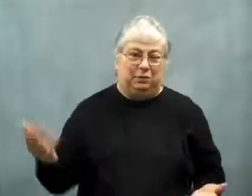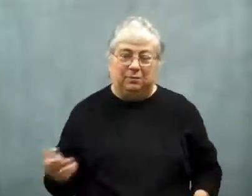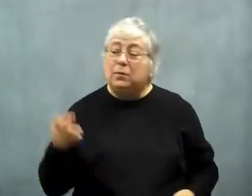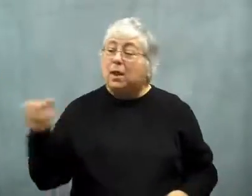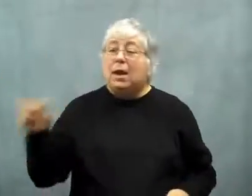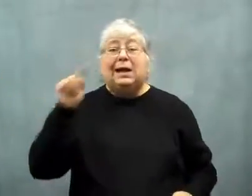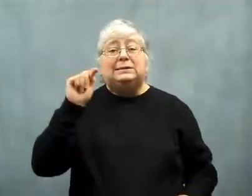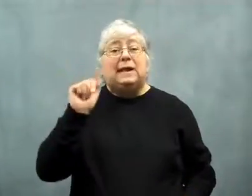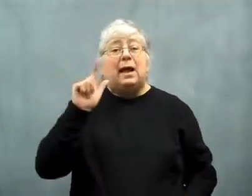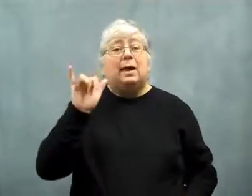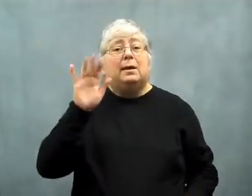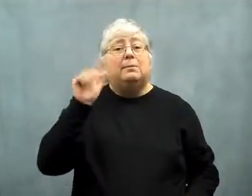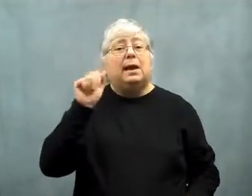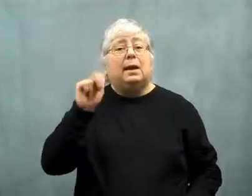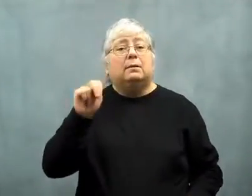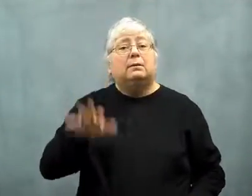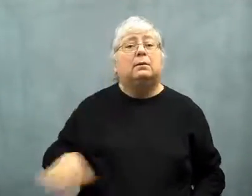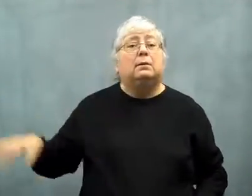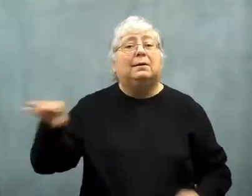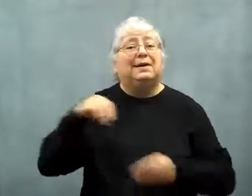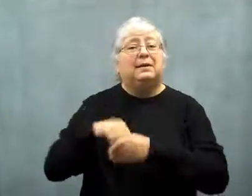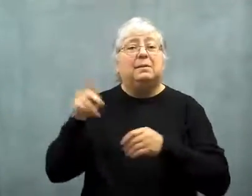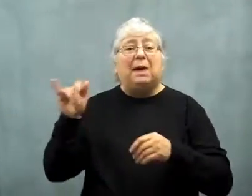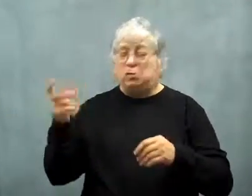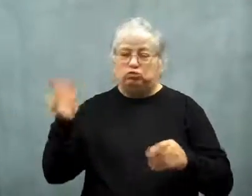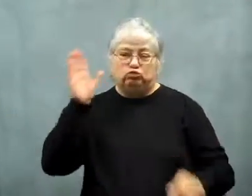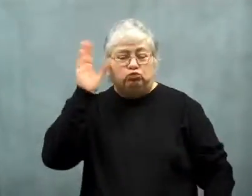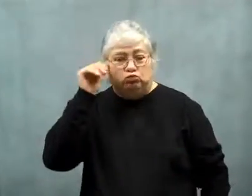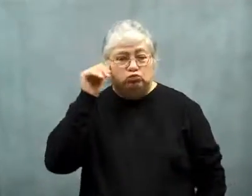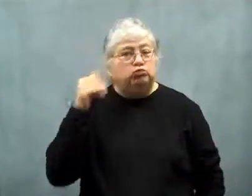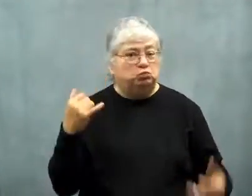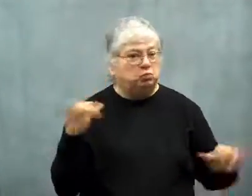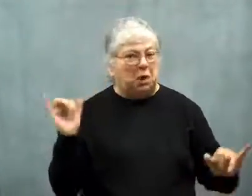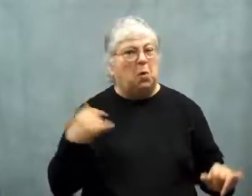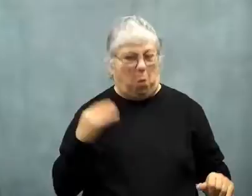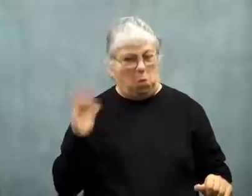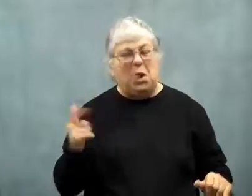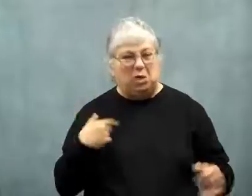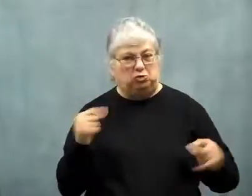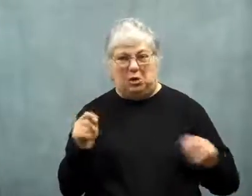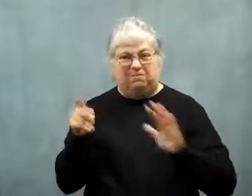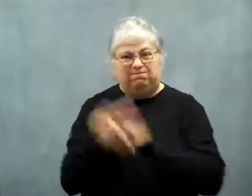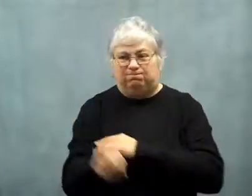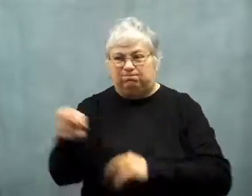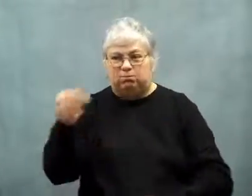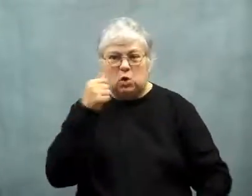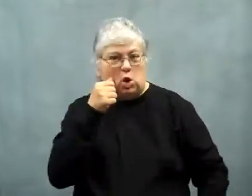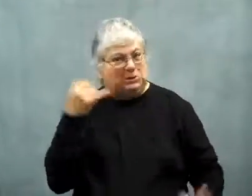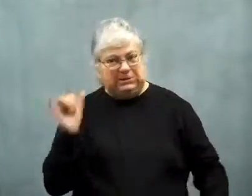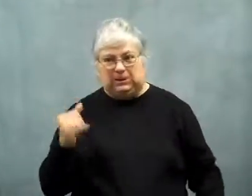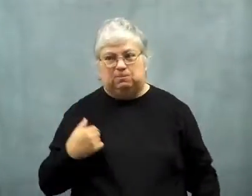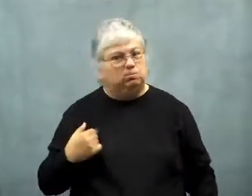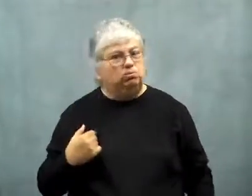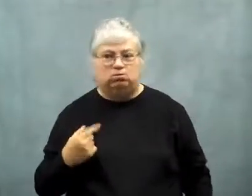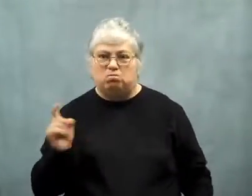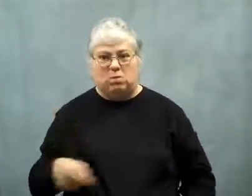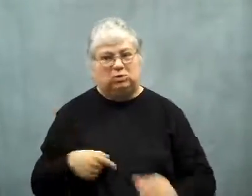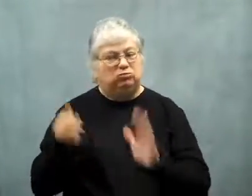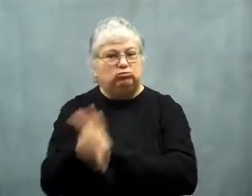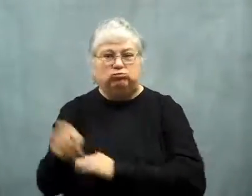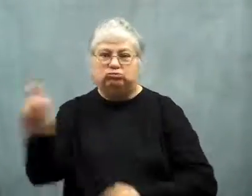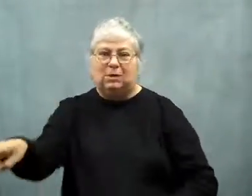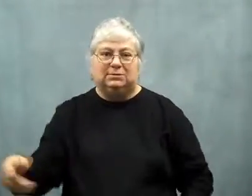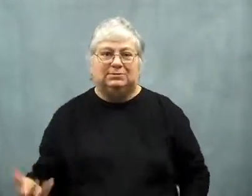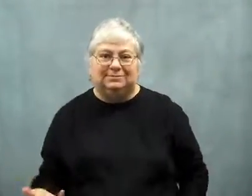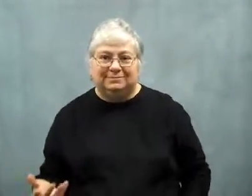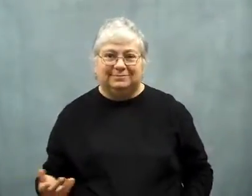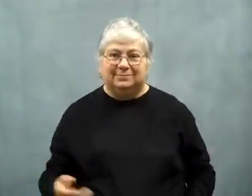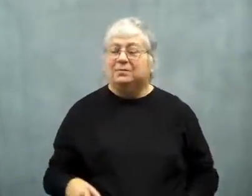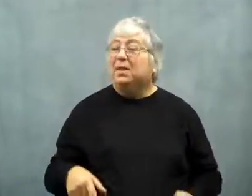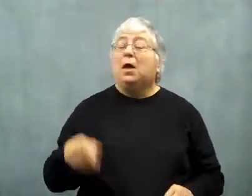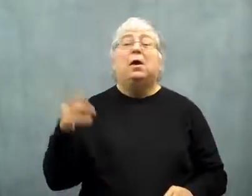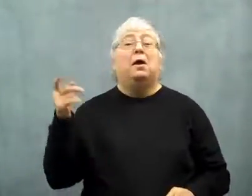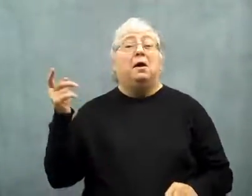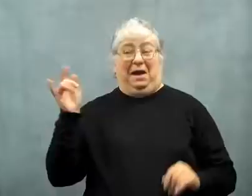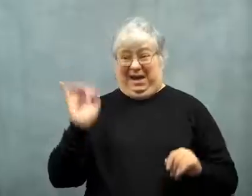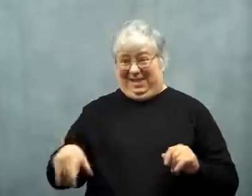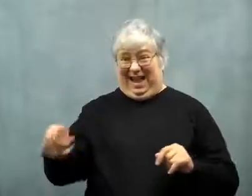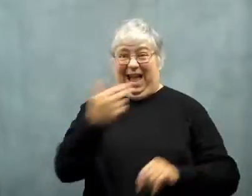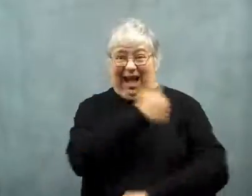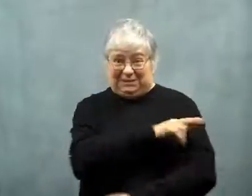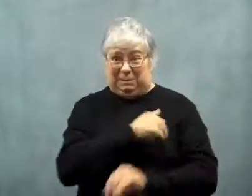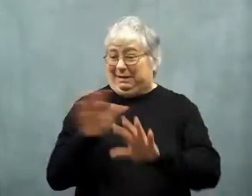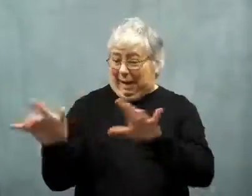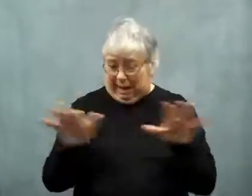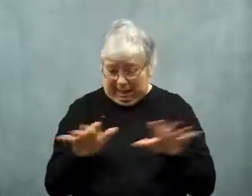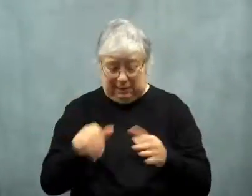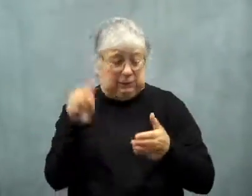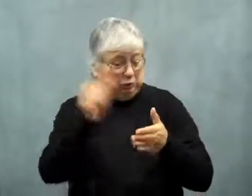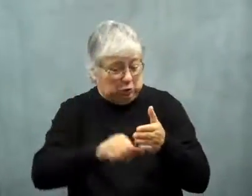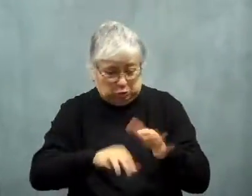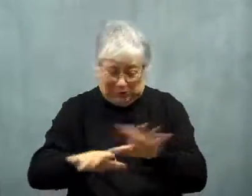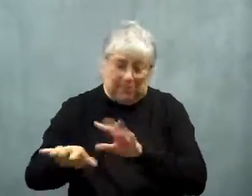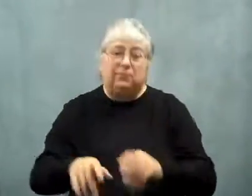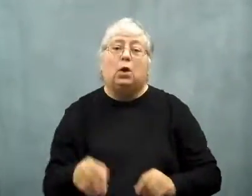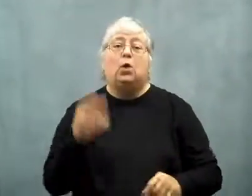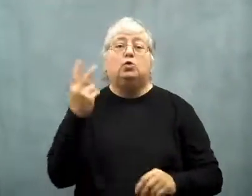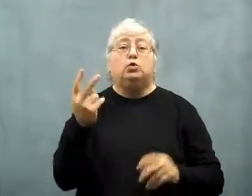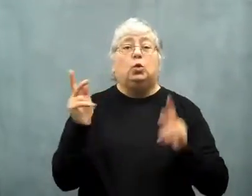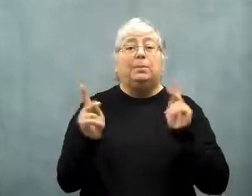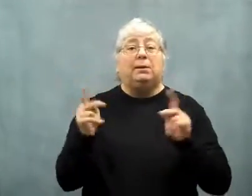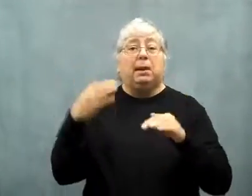The Taliban vowed to continue efforts to kill her.